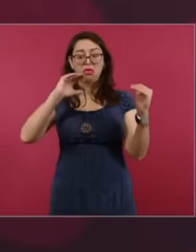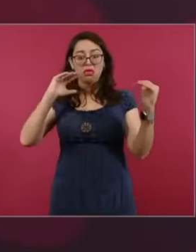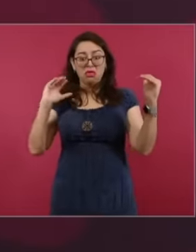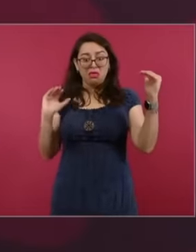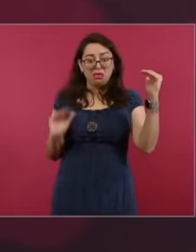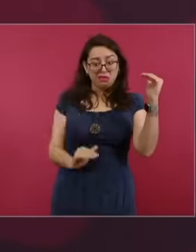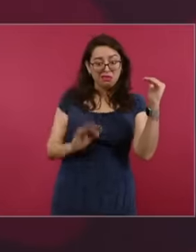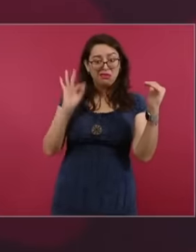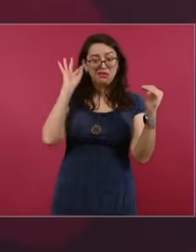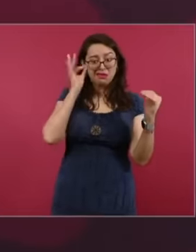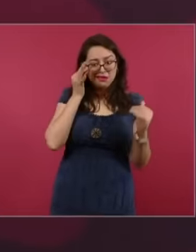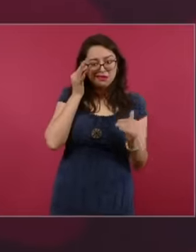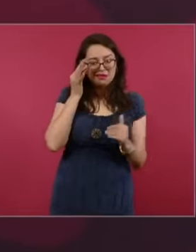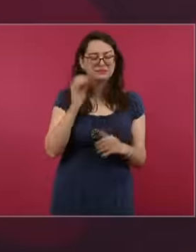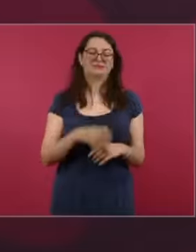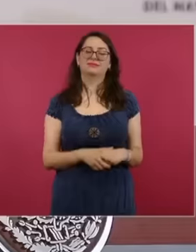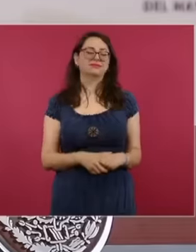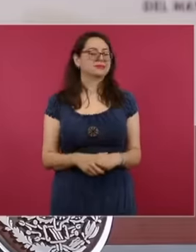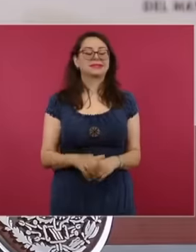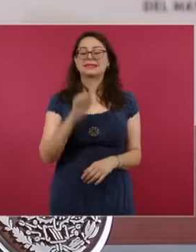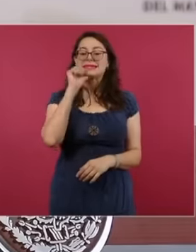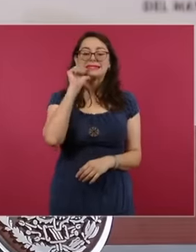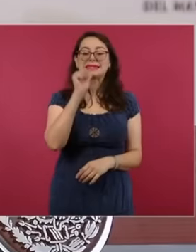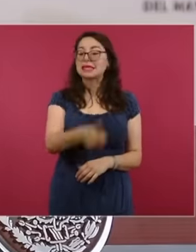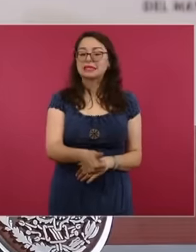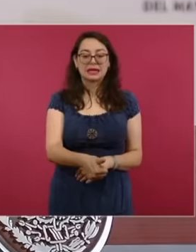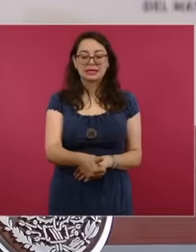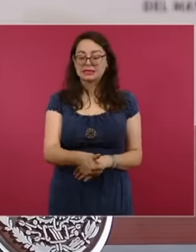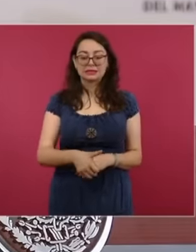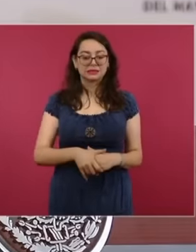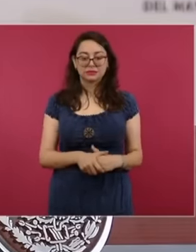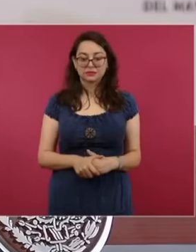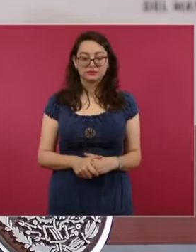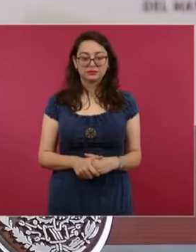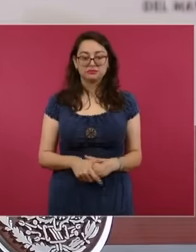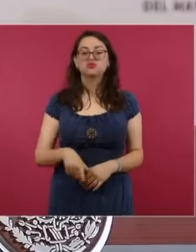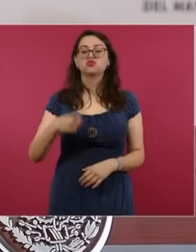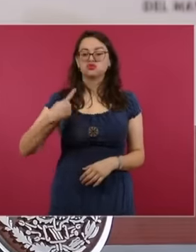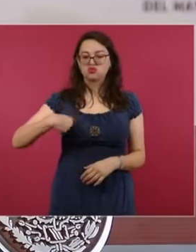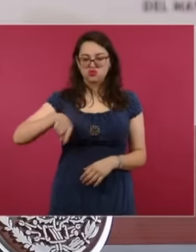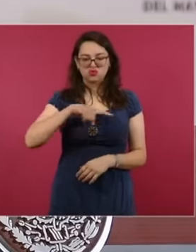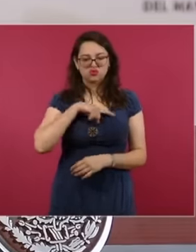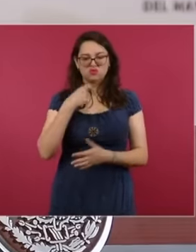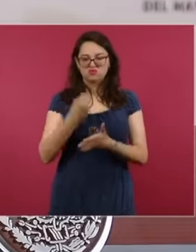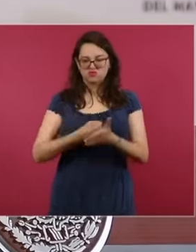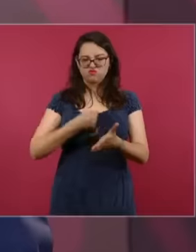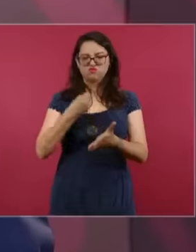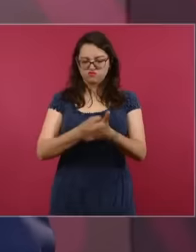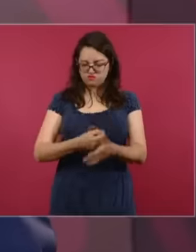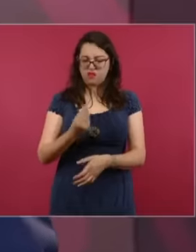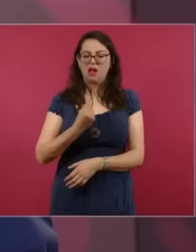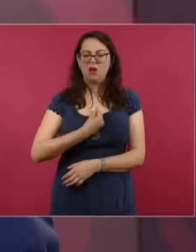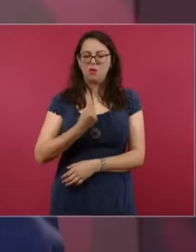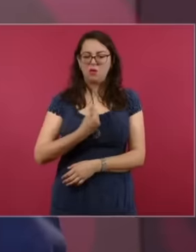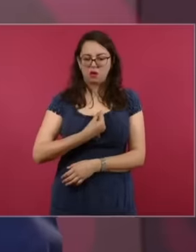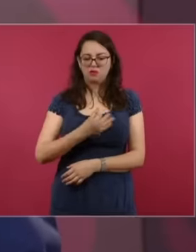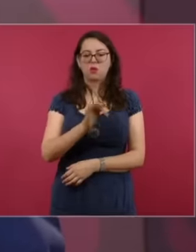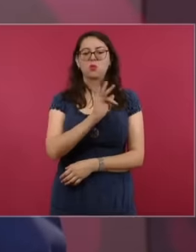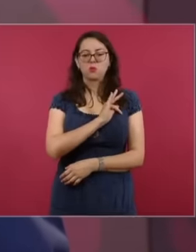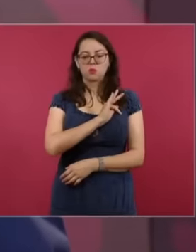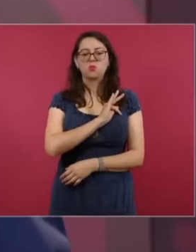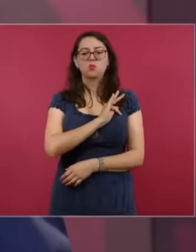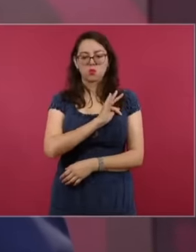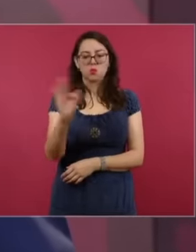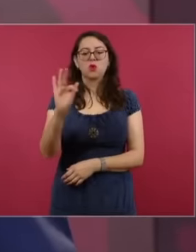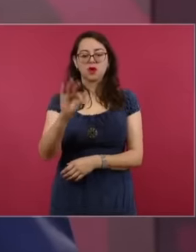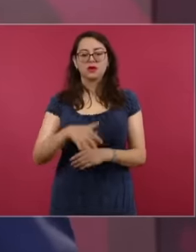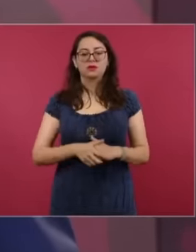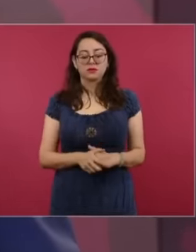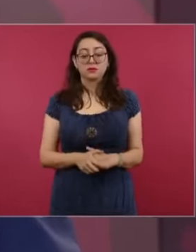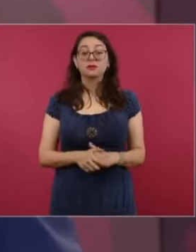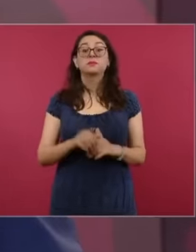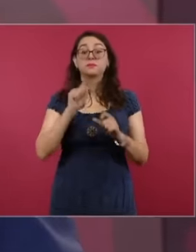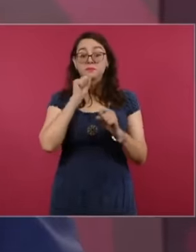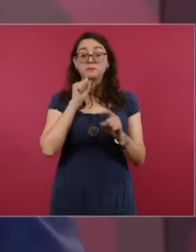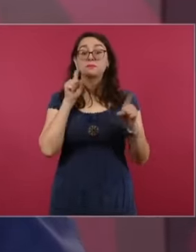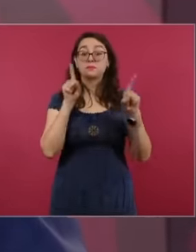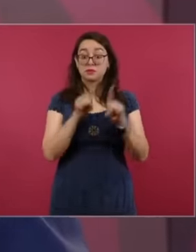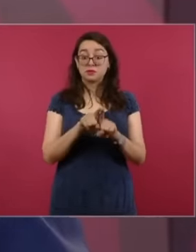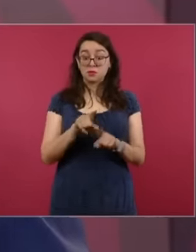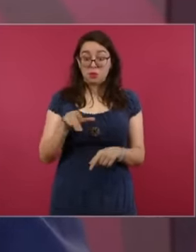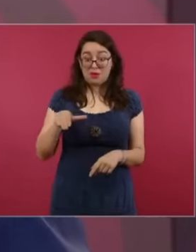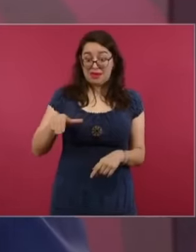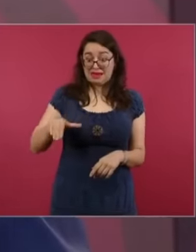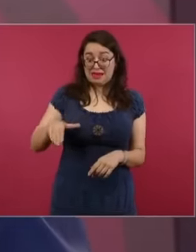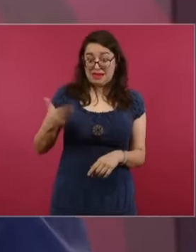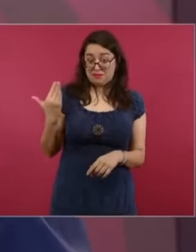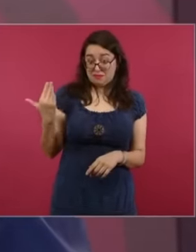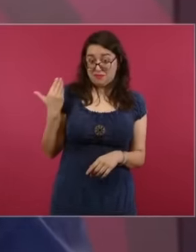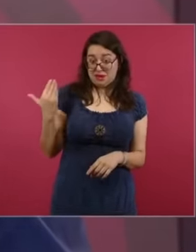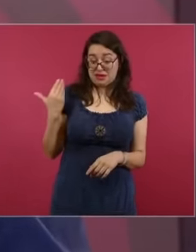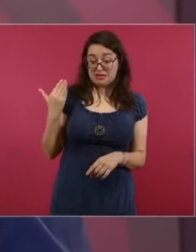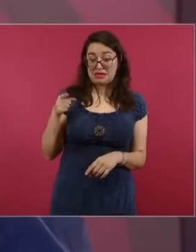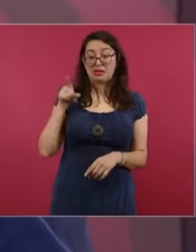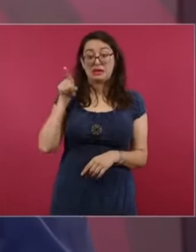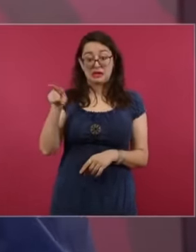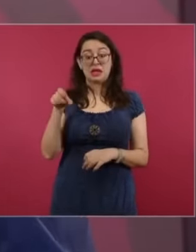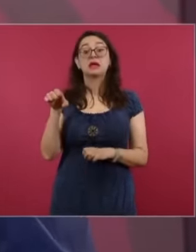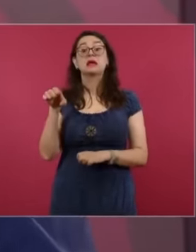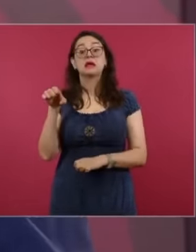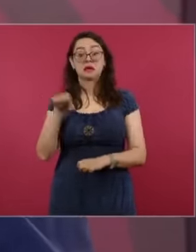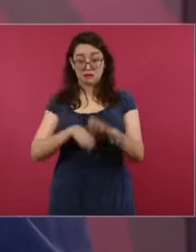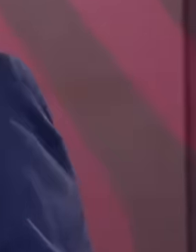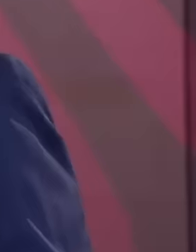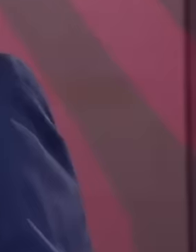foreign country. And we are going to continue resisting and I also say this because The aggression against our